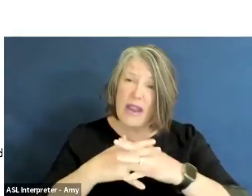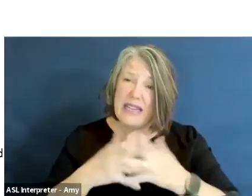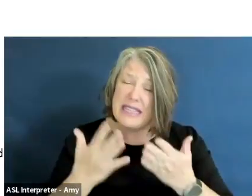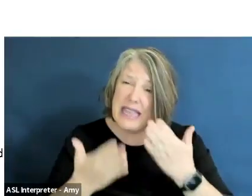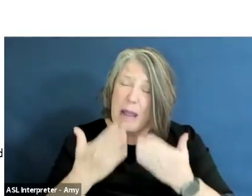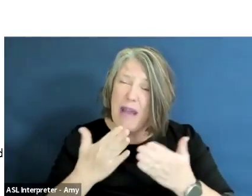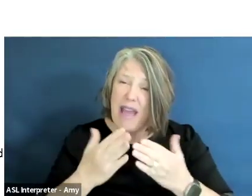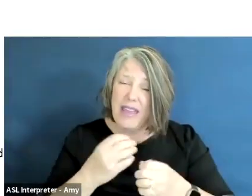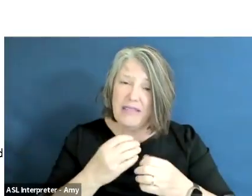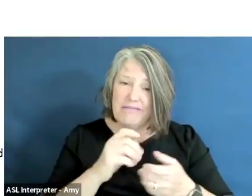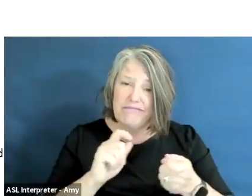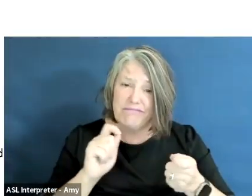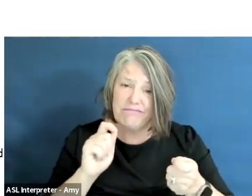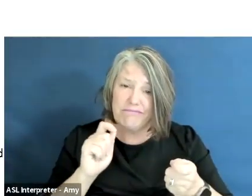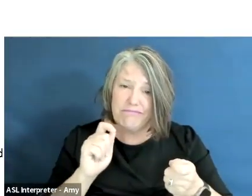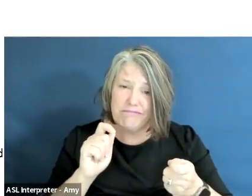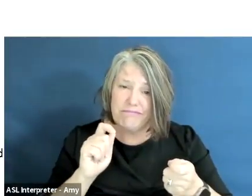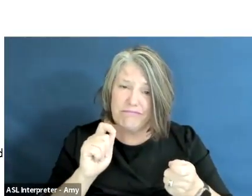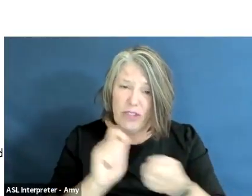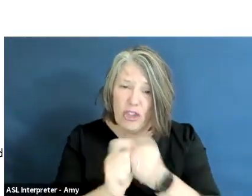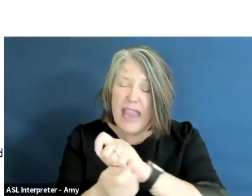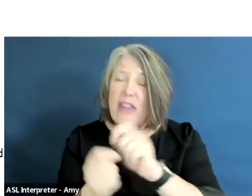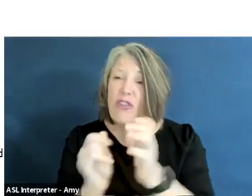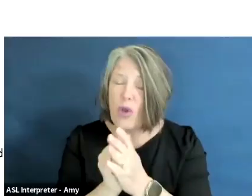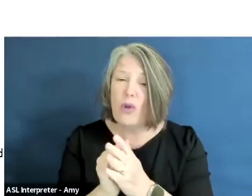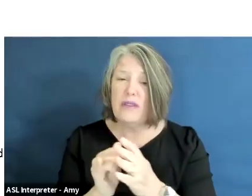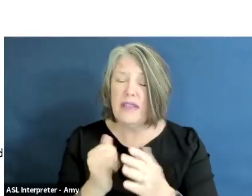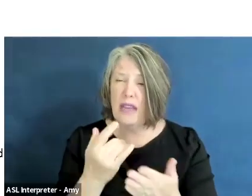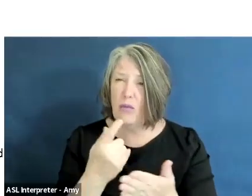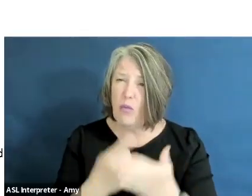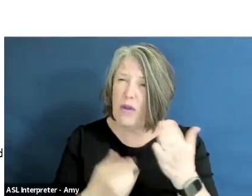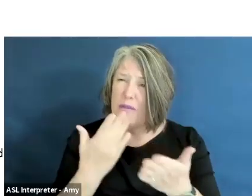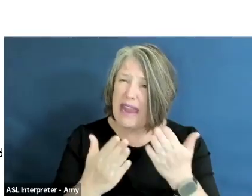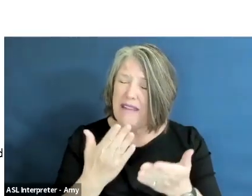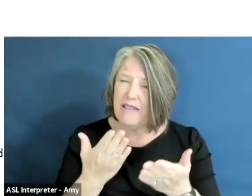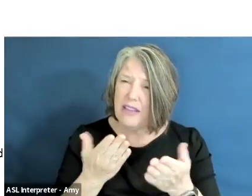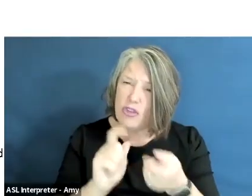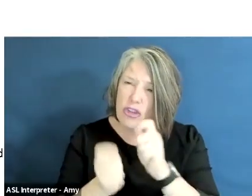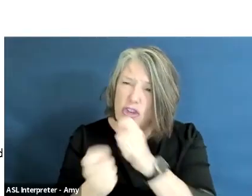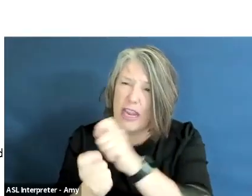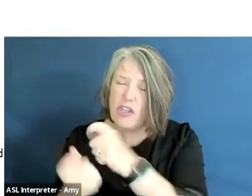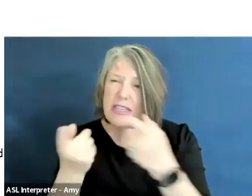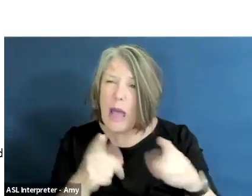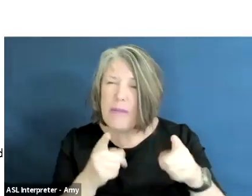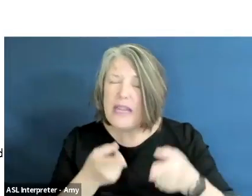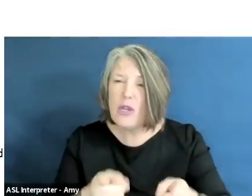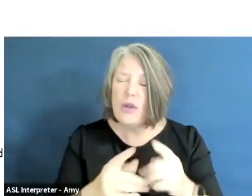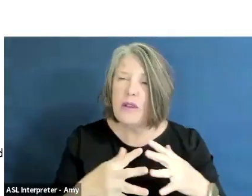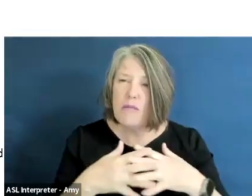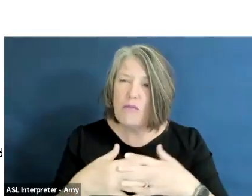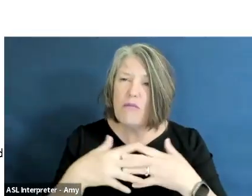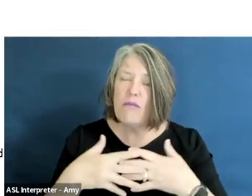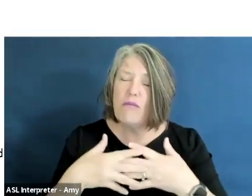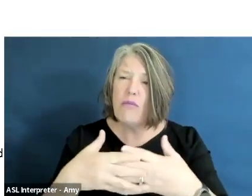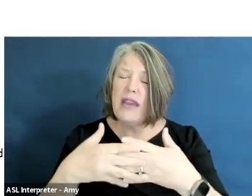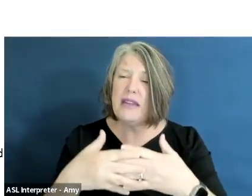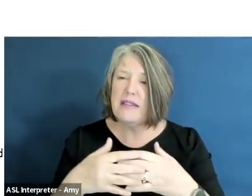How we can be best prepared for the changes that might happen in pregnancy. Obviously, with pregnancy, people will have a change in their center